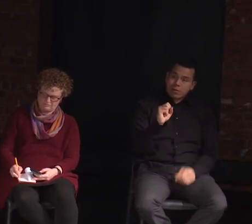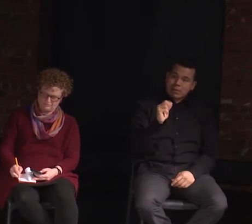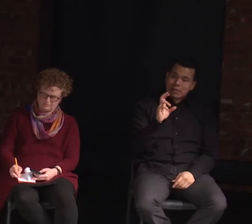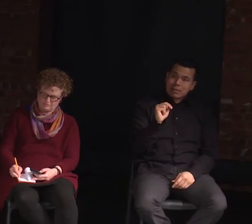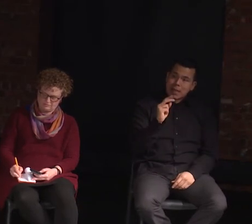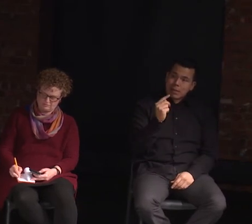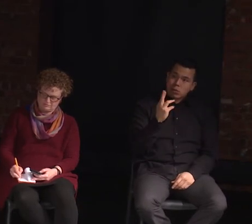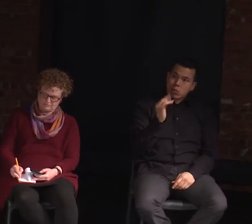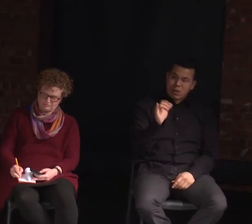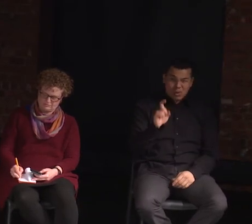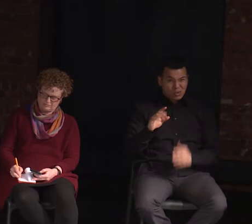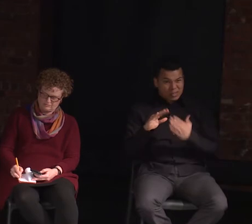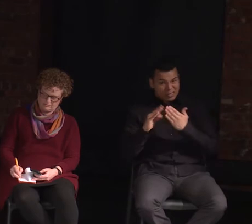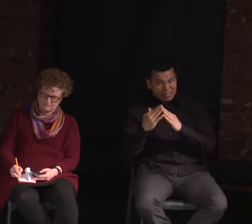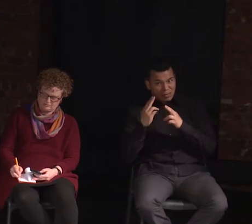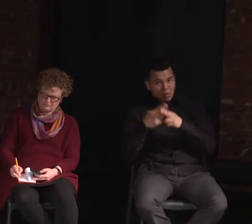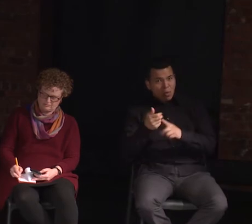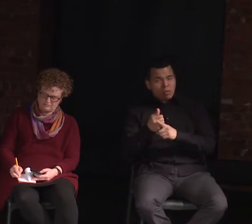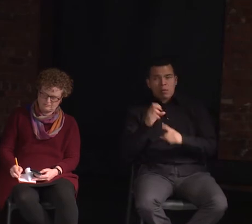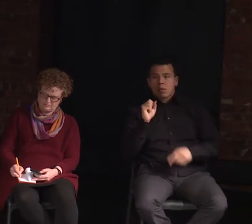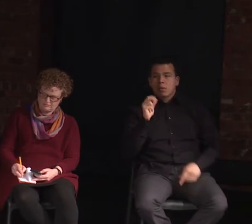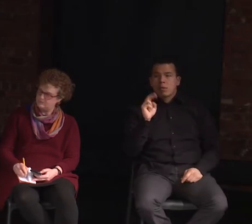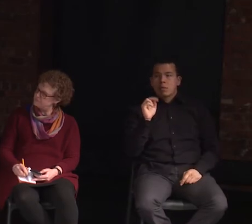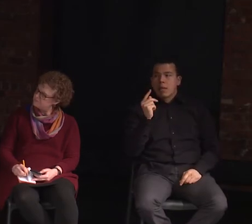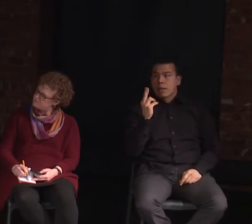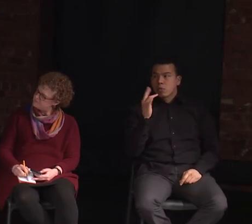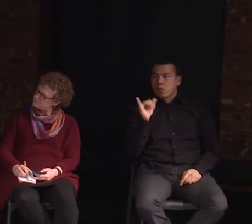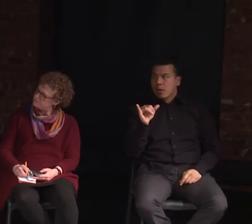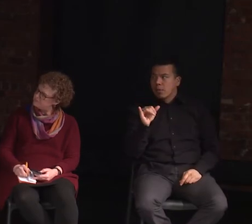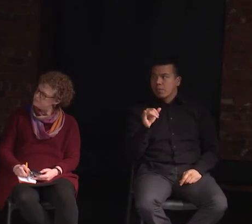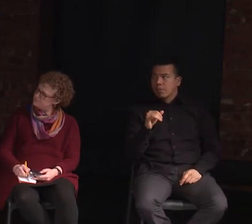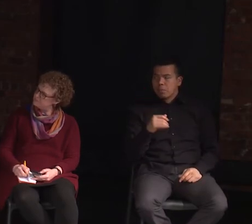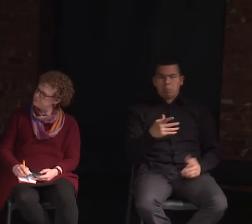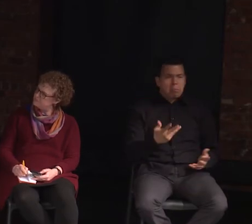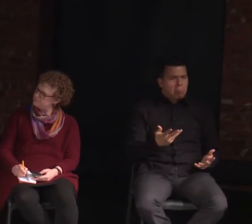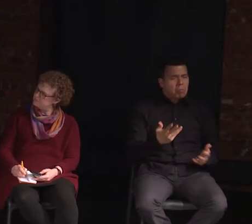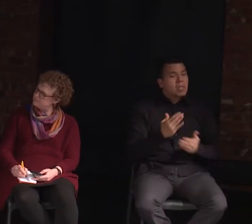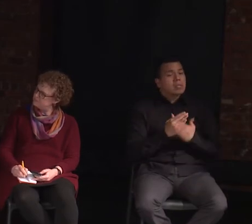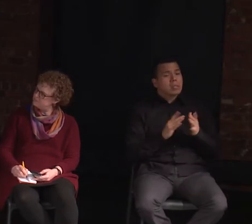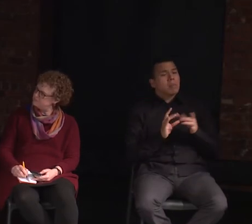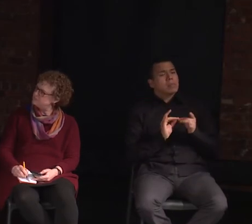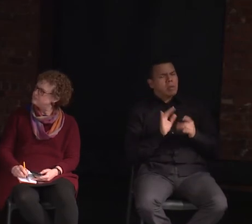Our opinion, the city's opinion is that would be great if you want to do it as a cultural organization.